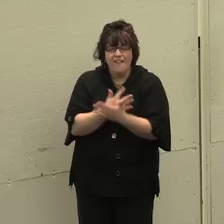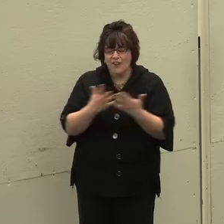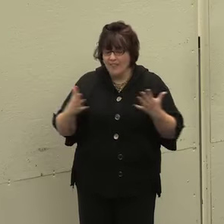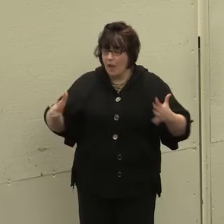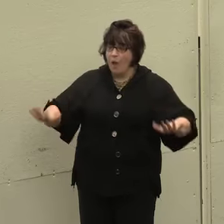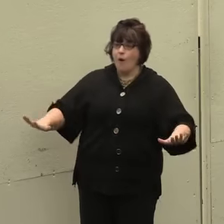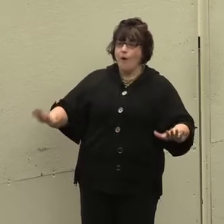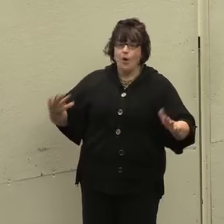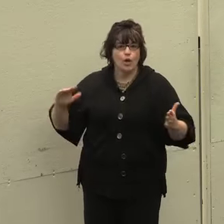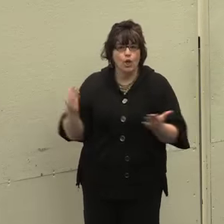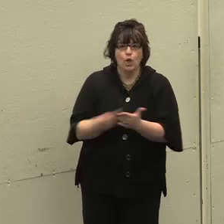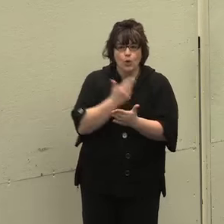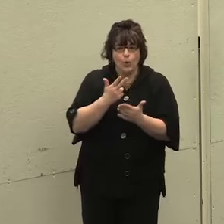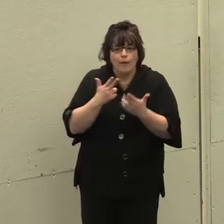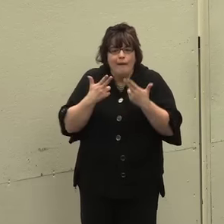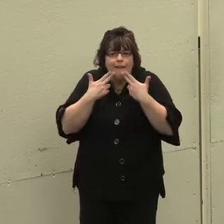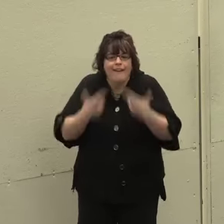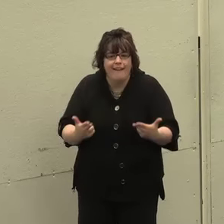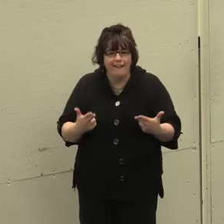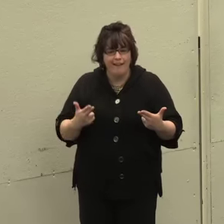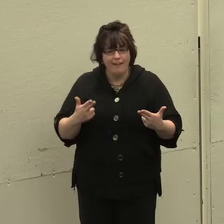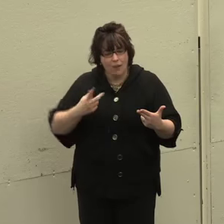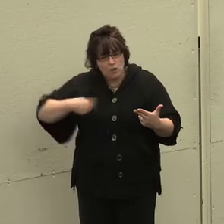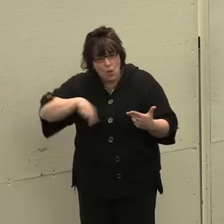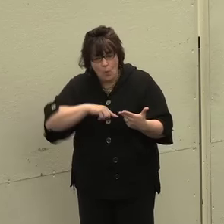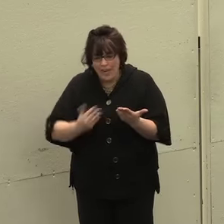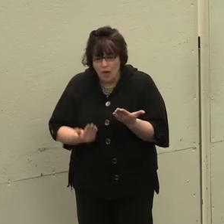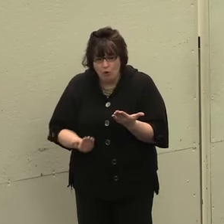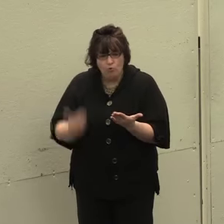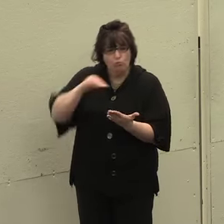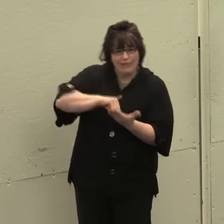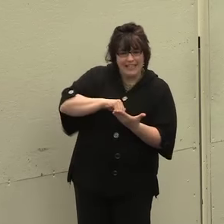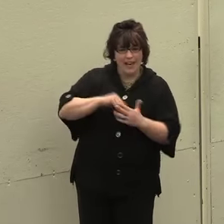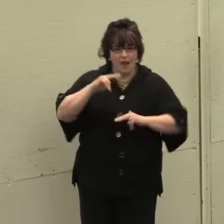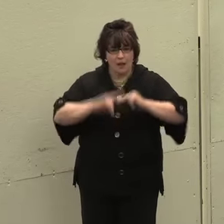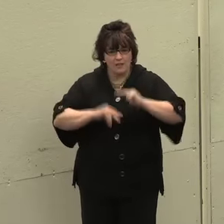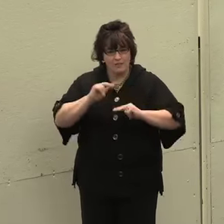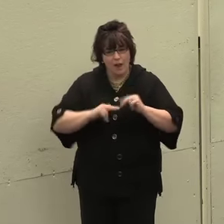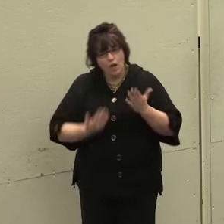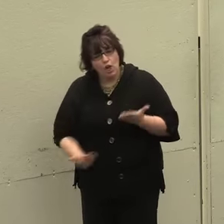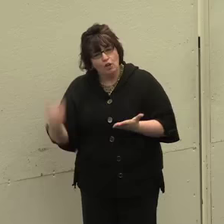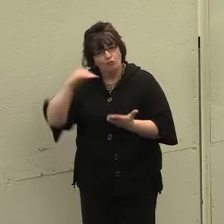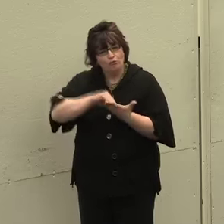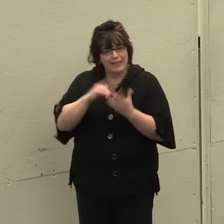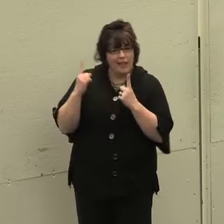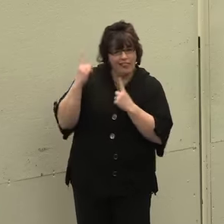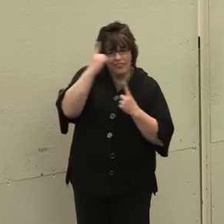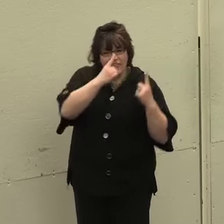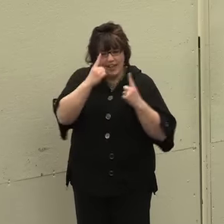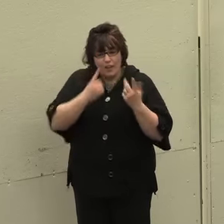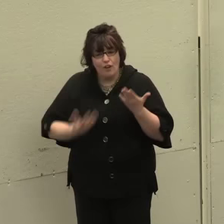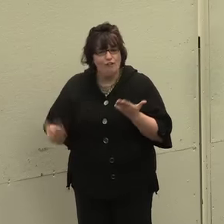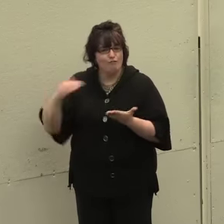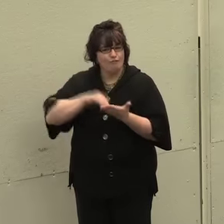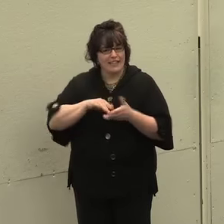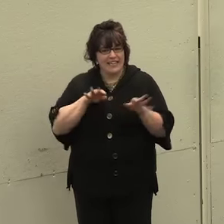So we have to reconstruct, rethink, or redefine what it is. What is architecture?